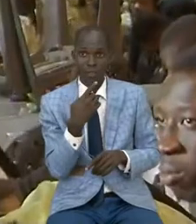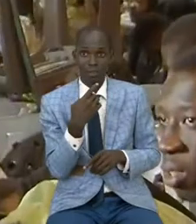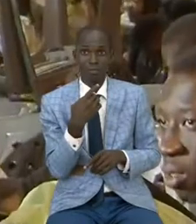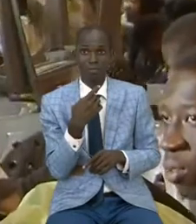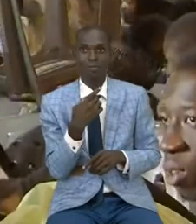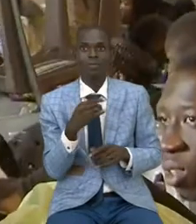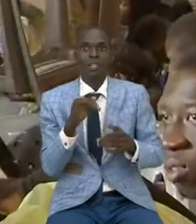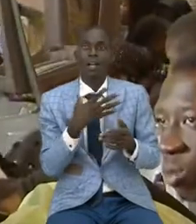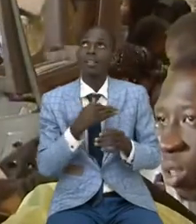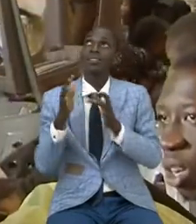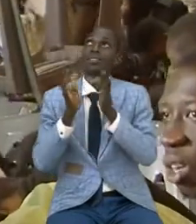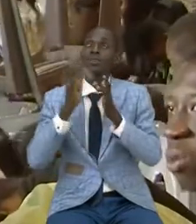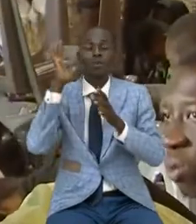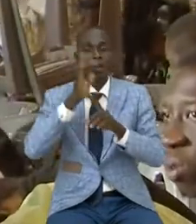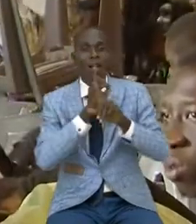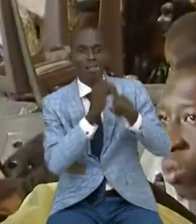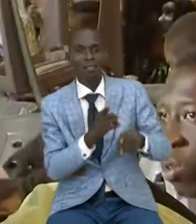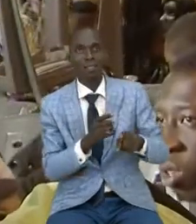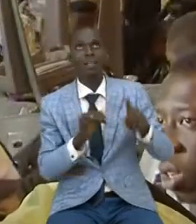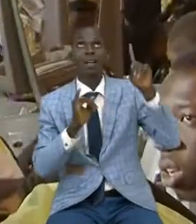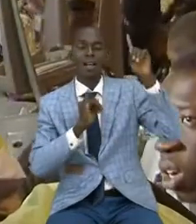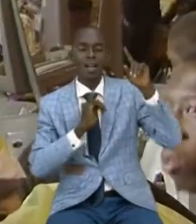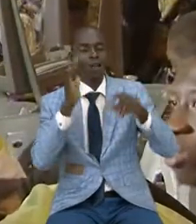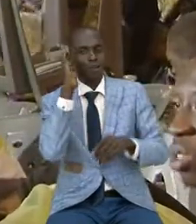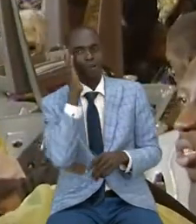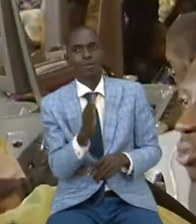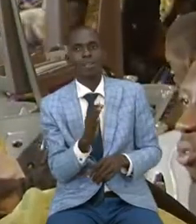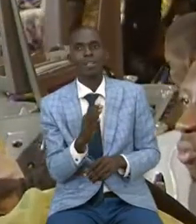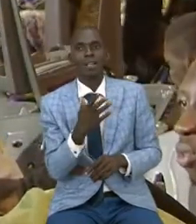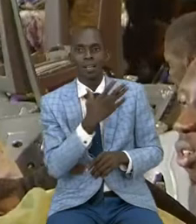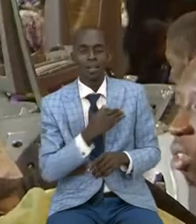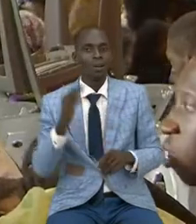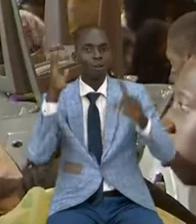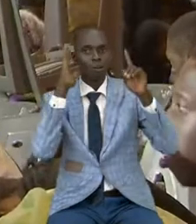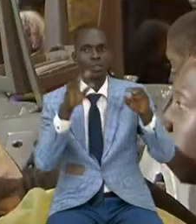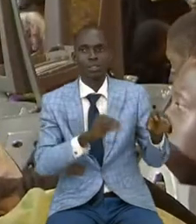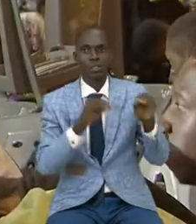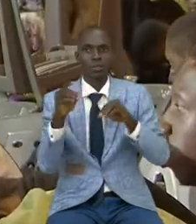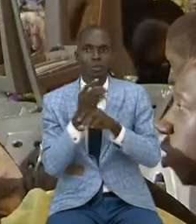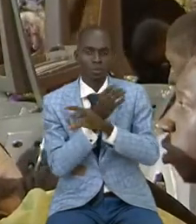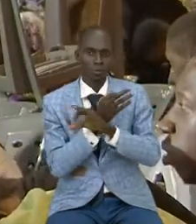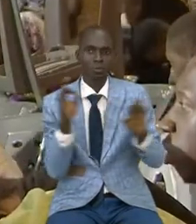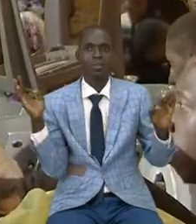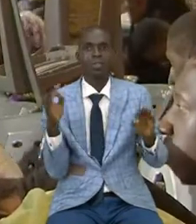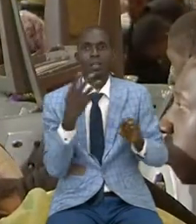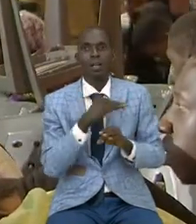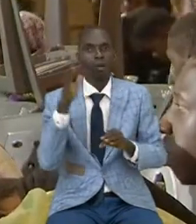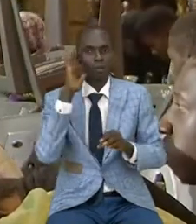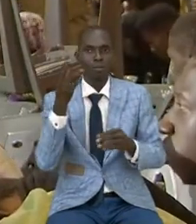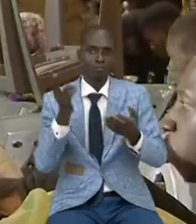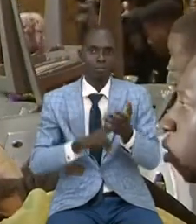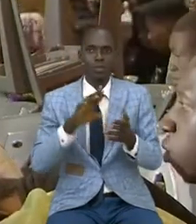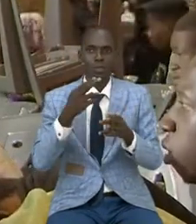i will it will set you free and then you write your name in the book of life in heaven rest of